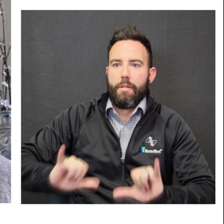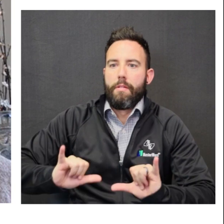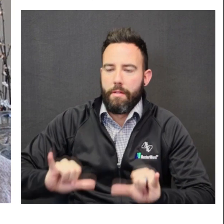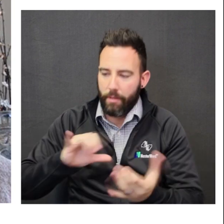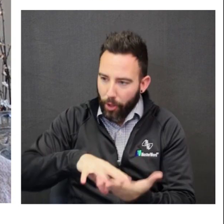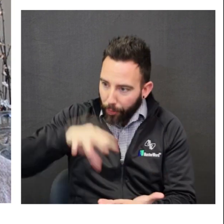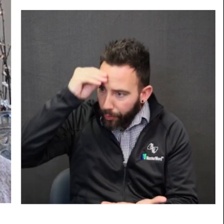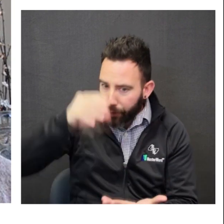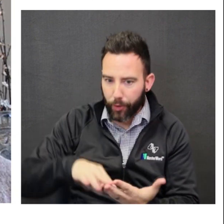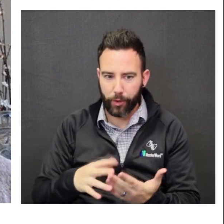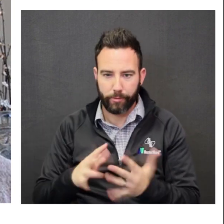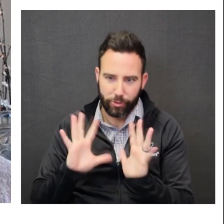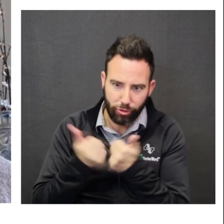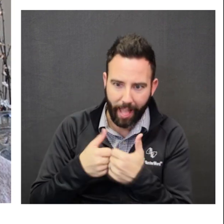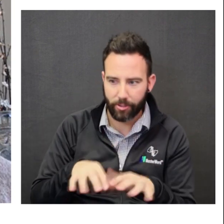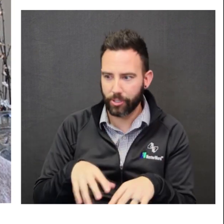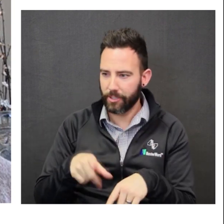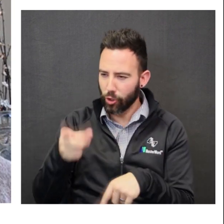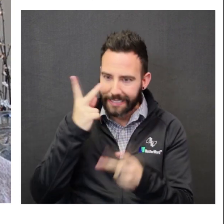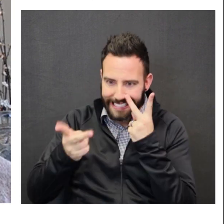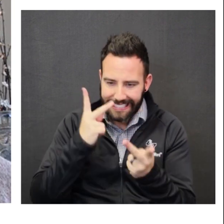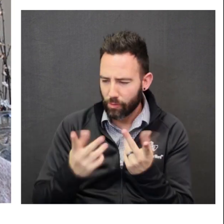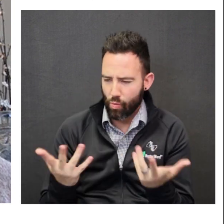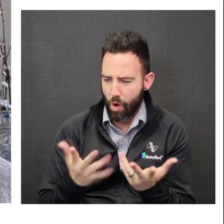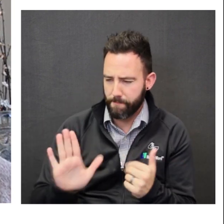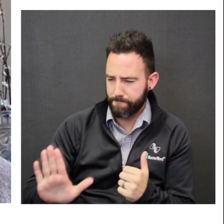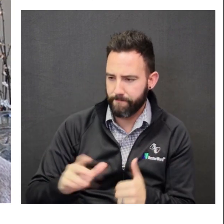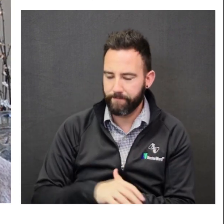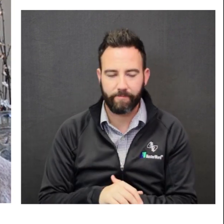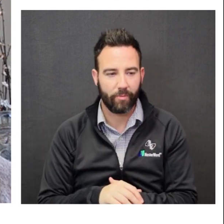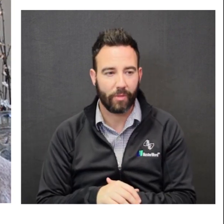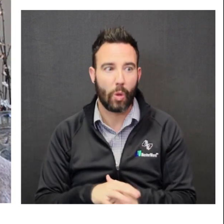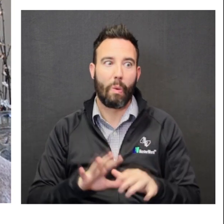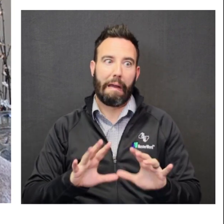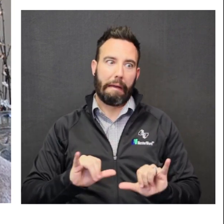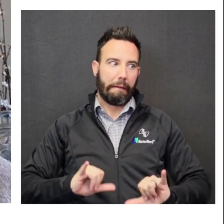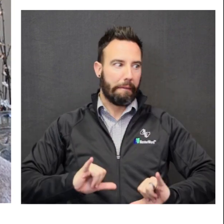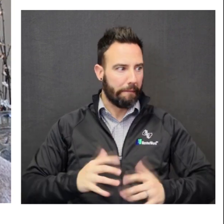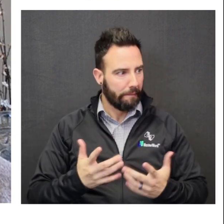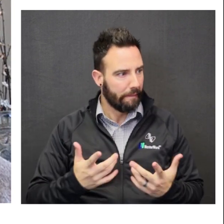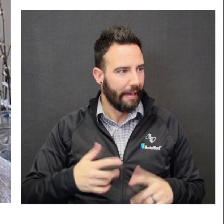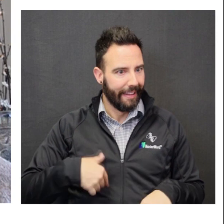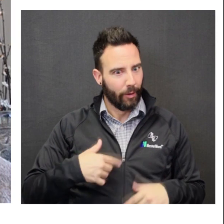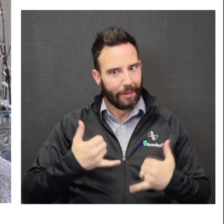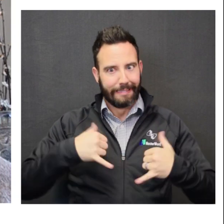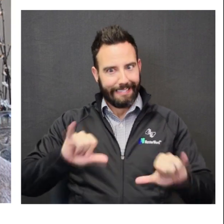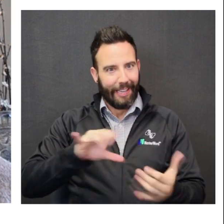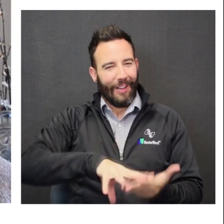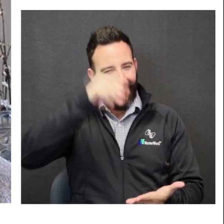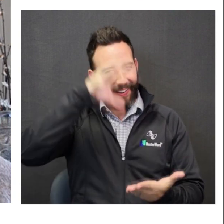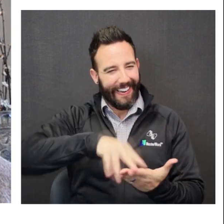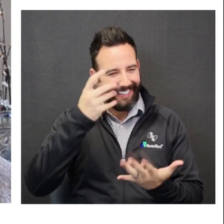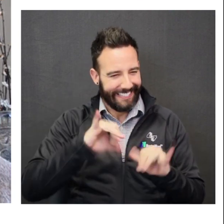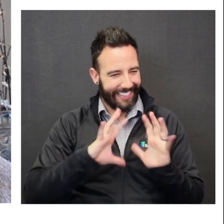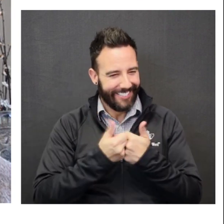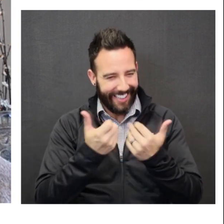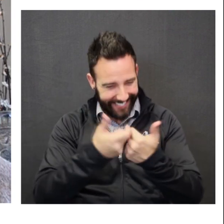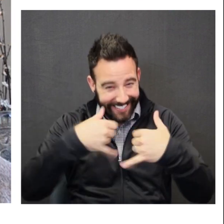challenges? What did you see happen in the world? Well I think we're still in the middle of lessons learned and we're still in the middle of challenges